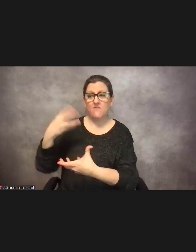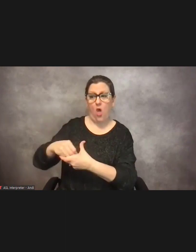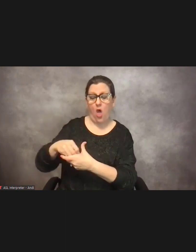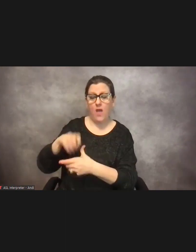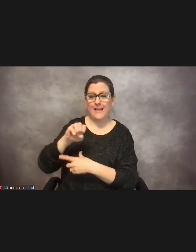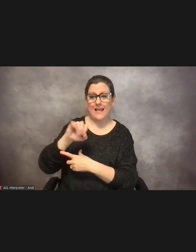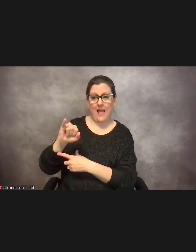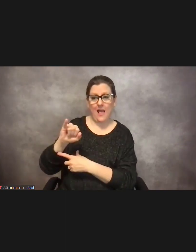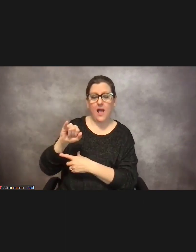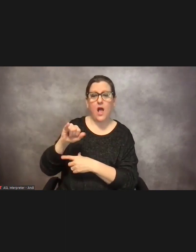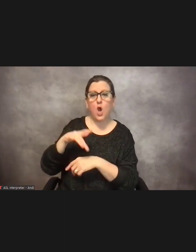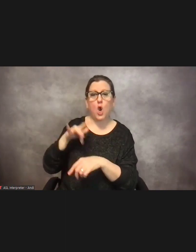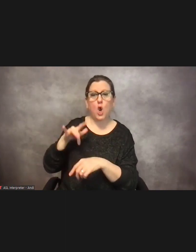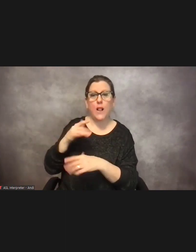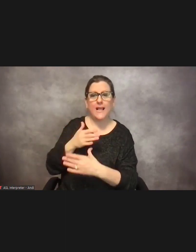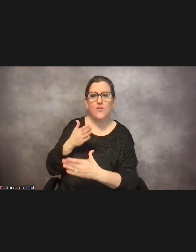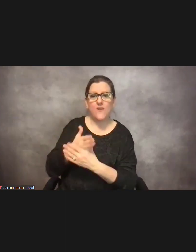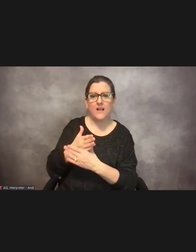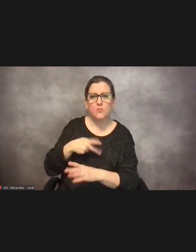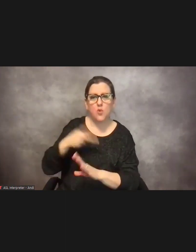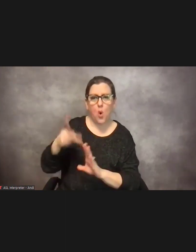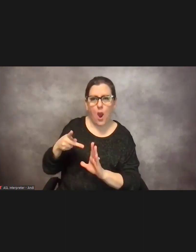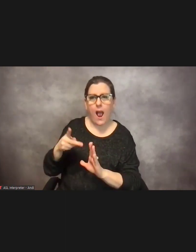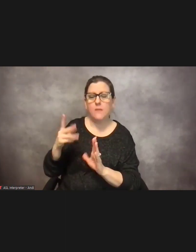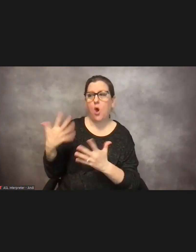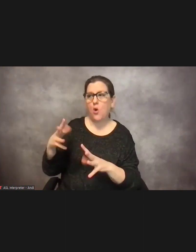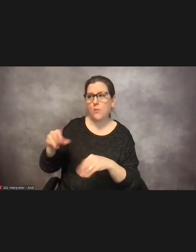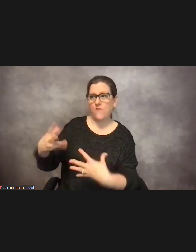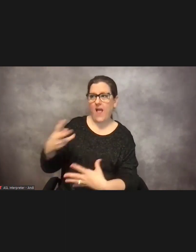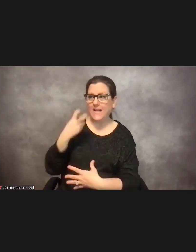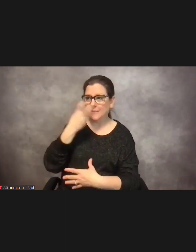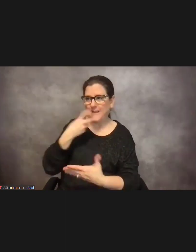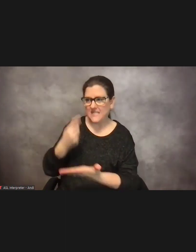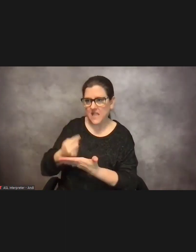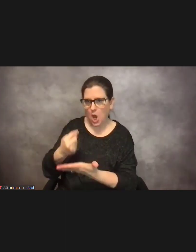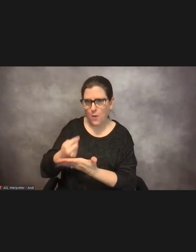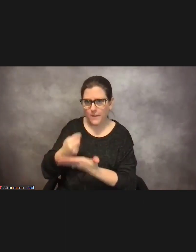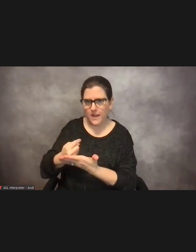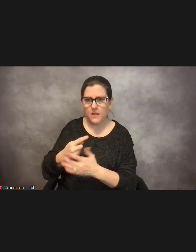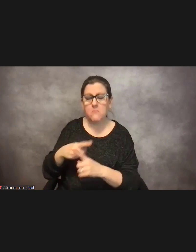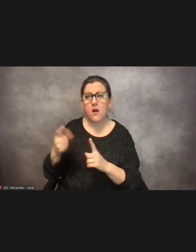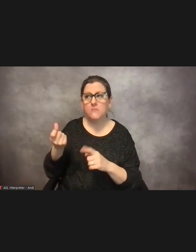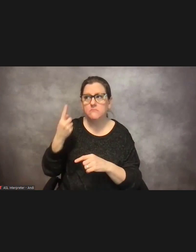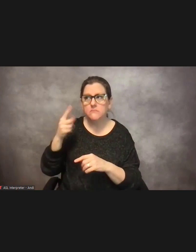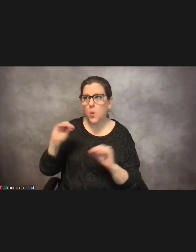programs and getting speech therapy, and nobody had checked their